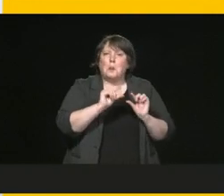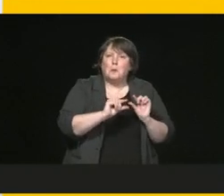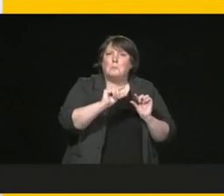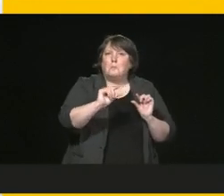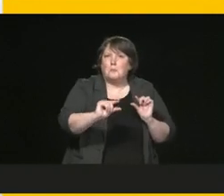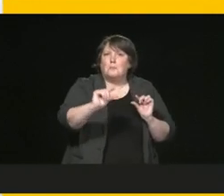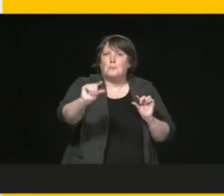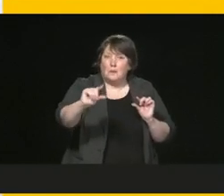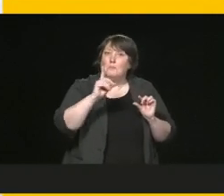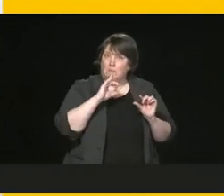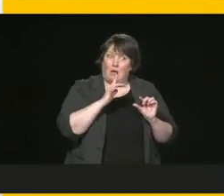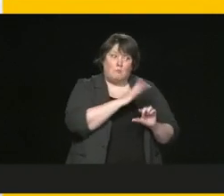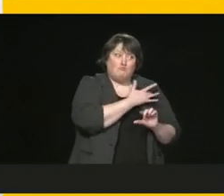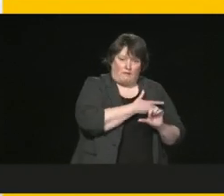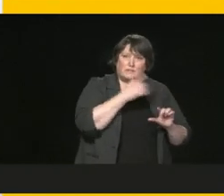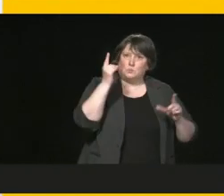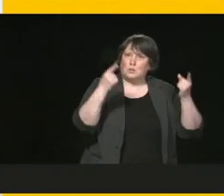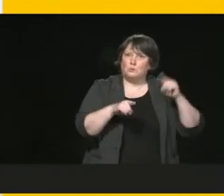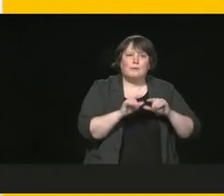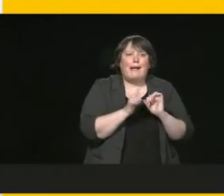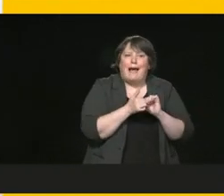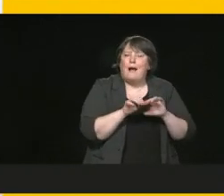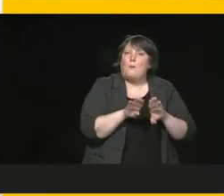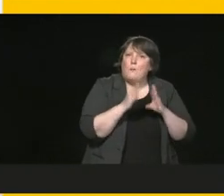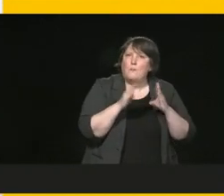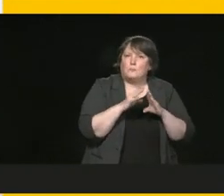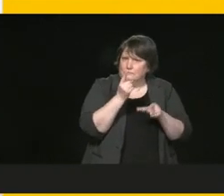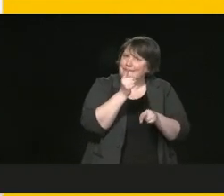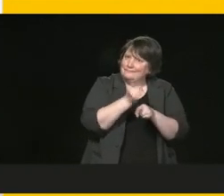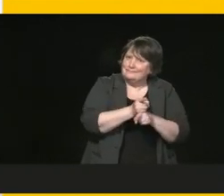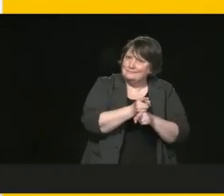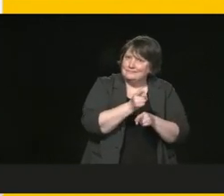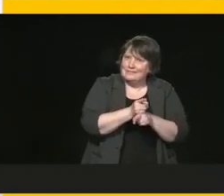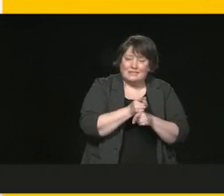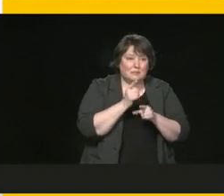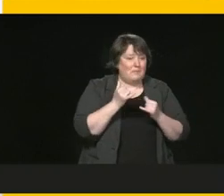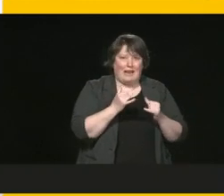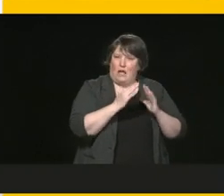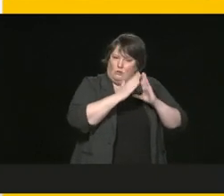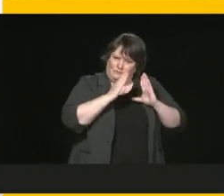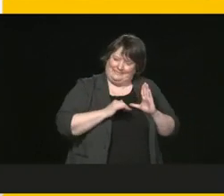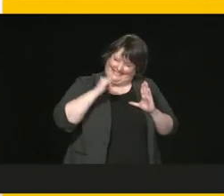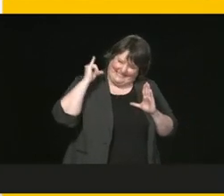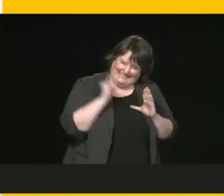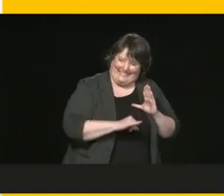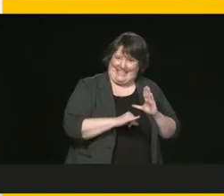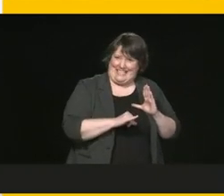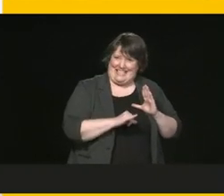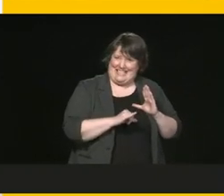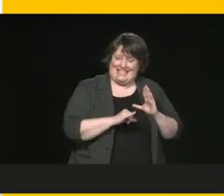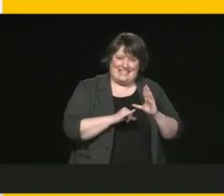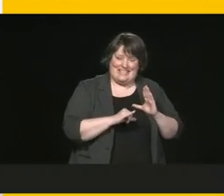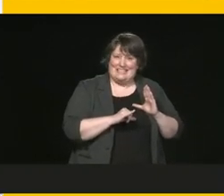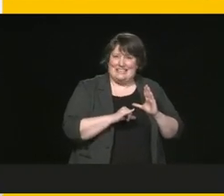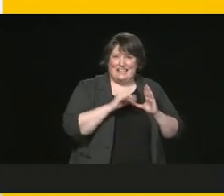AS WE GRADUALLY COME OUT OF THIS. YES, WE'LL HAVE TO COORDINATE THAT WITH THE PROVINCES, BUT WE